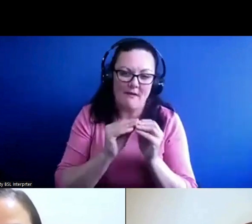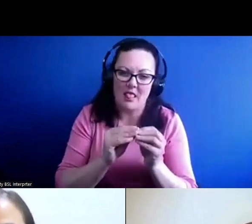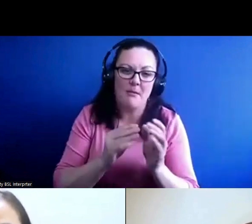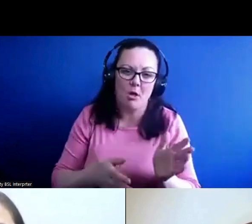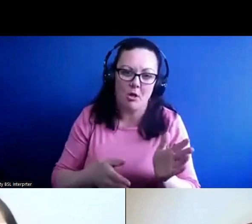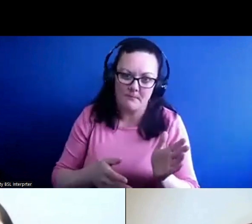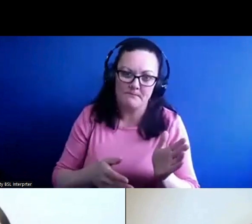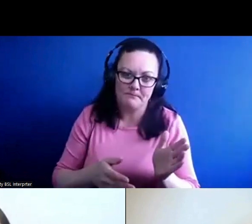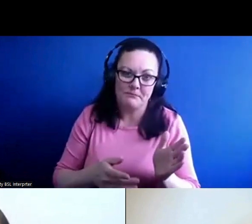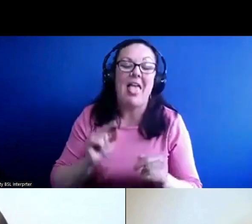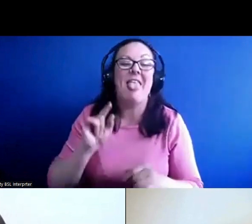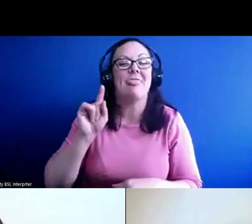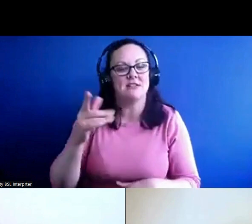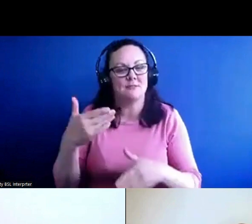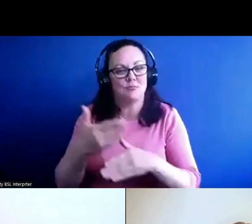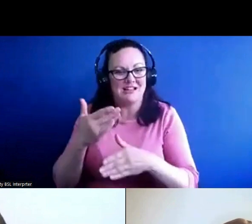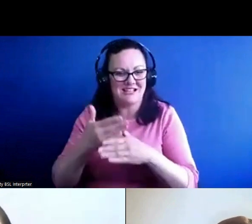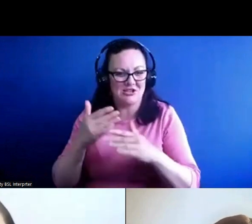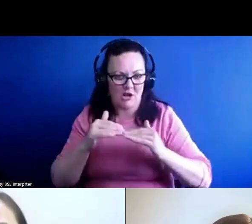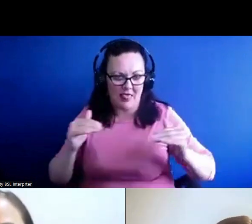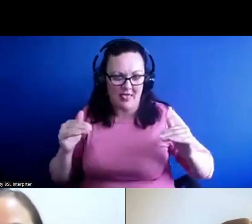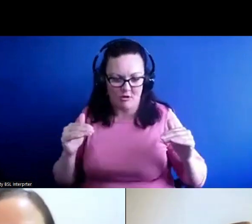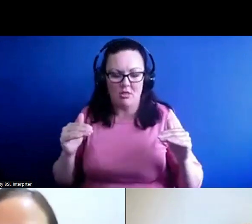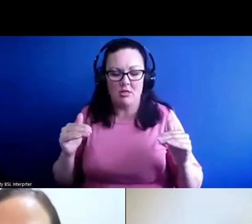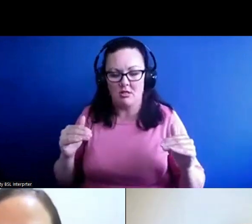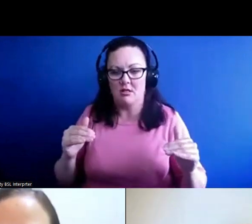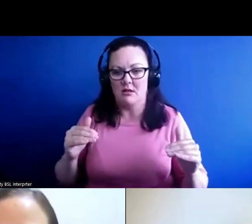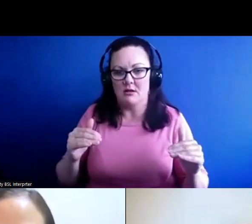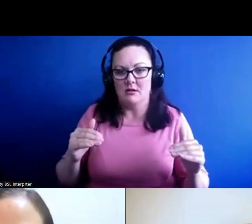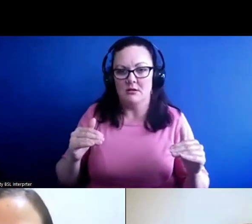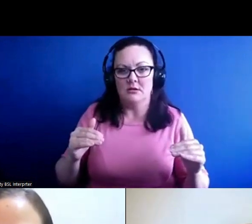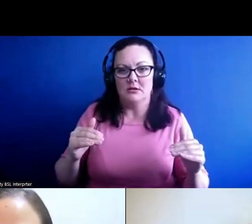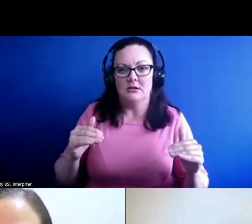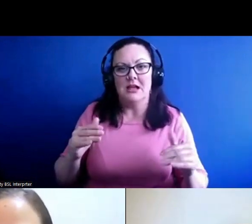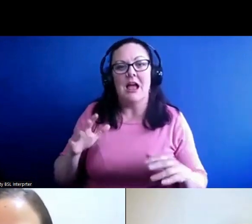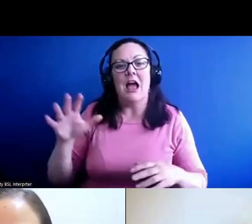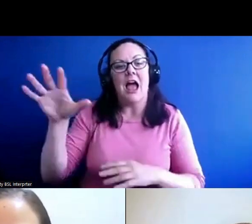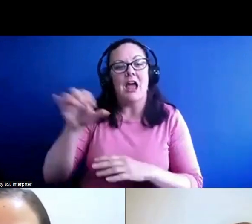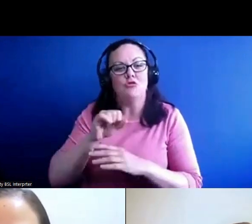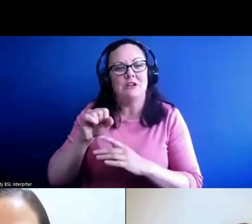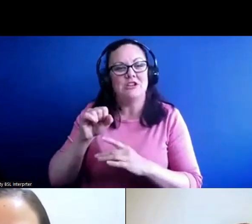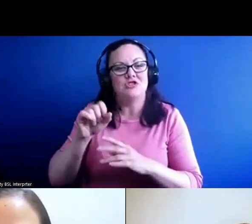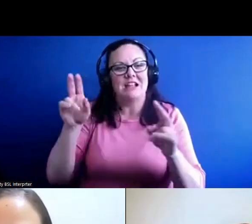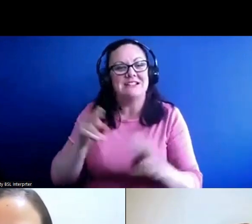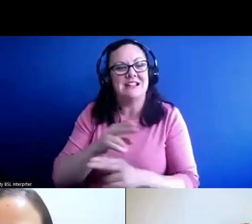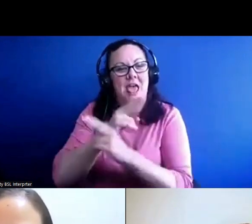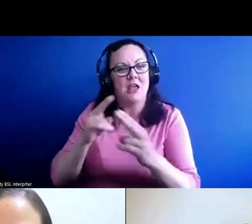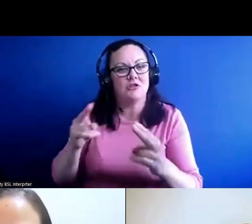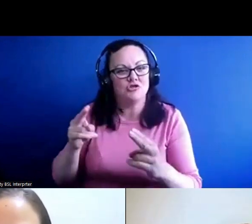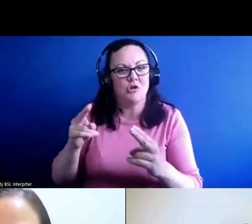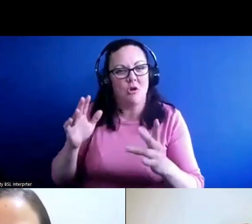the practitioner level, John. At Outreach International more on a higher level with us supporting